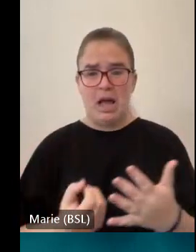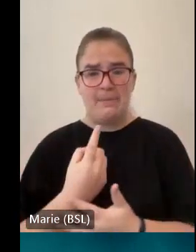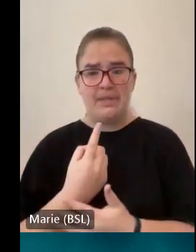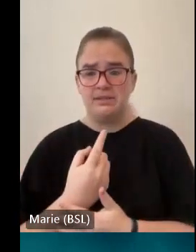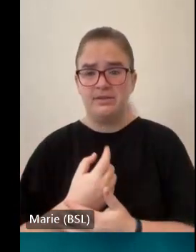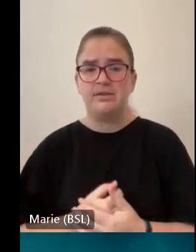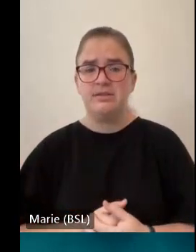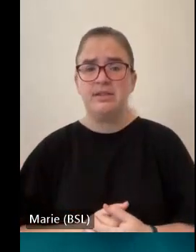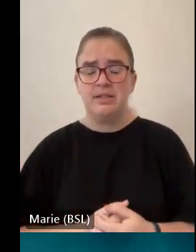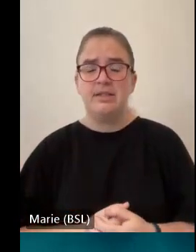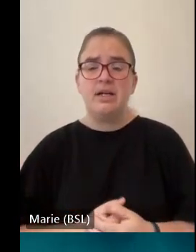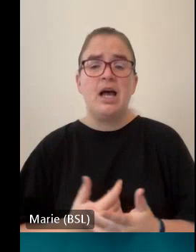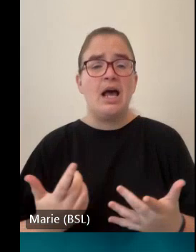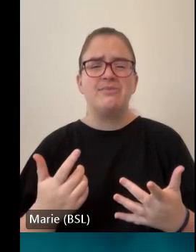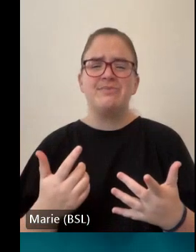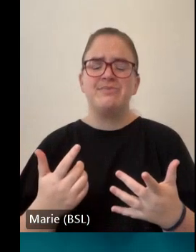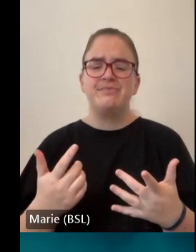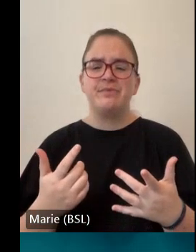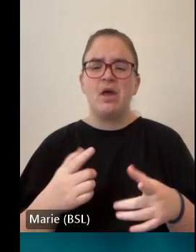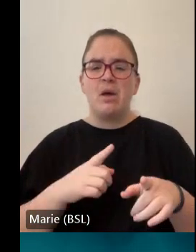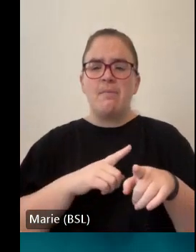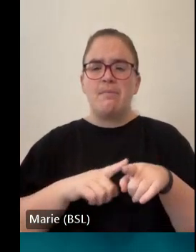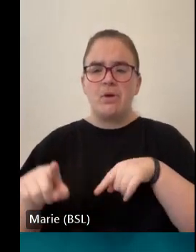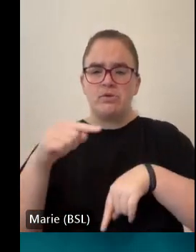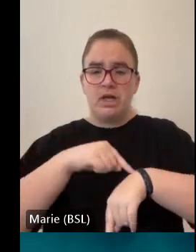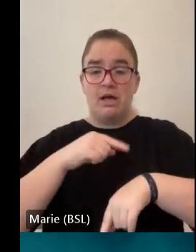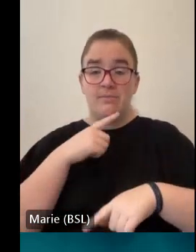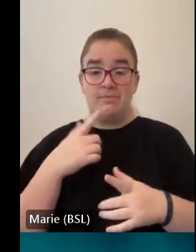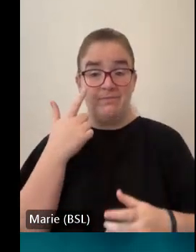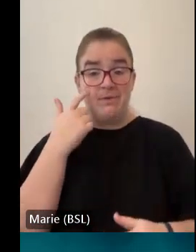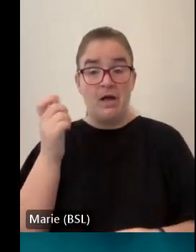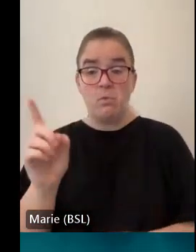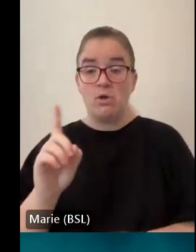much of it about and generally what we find is when people